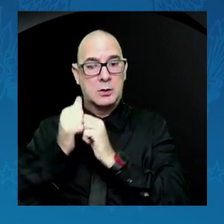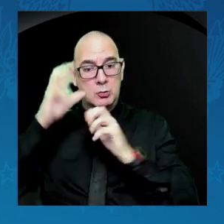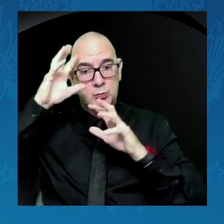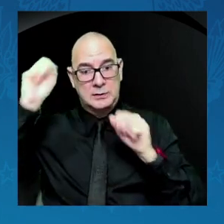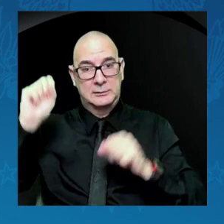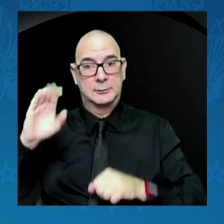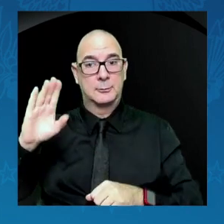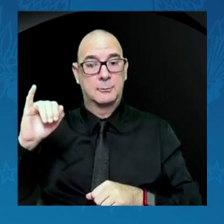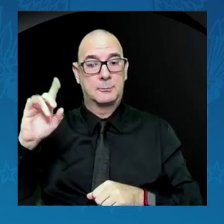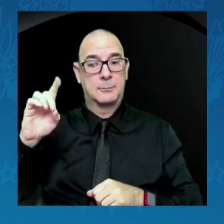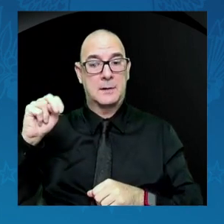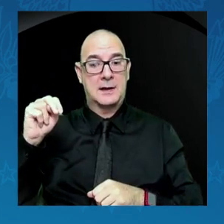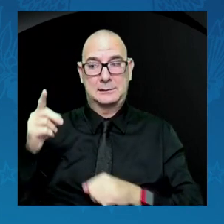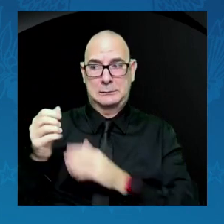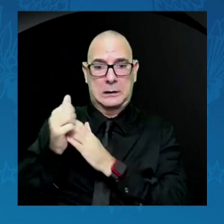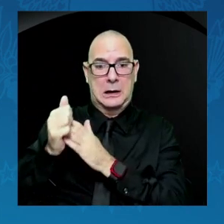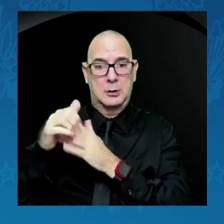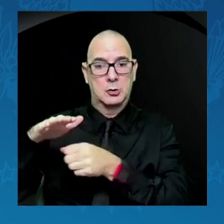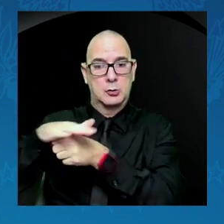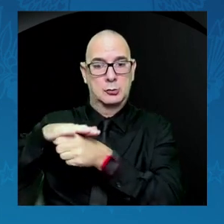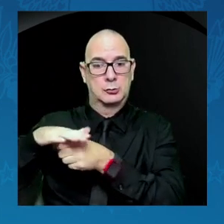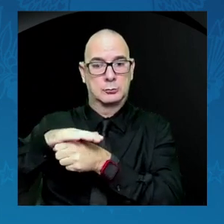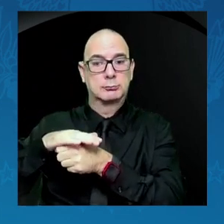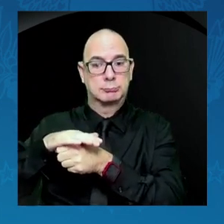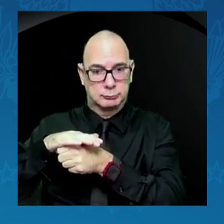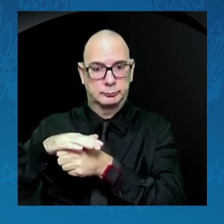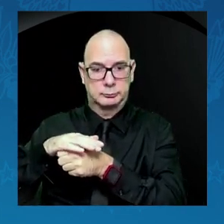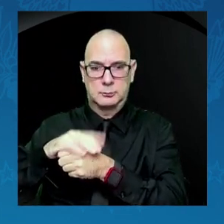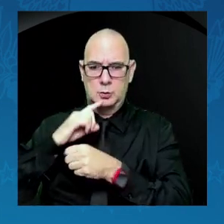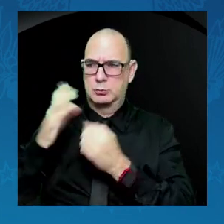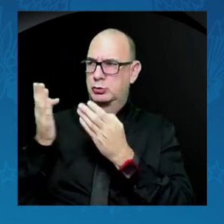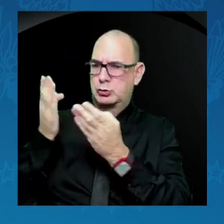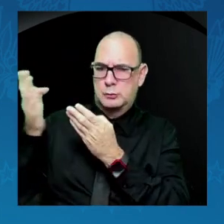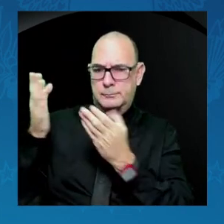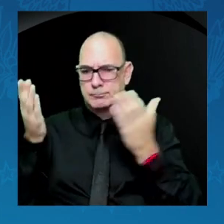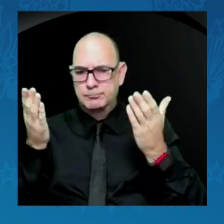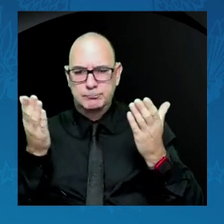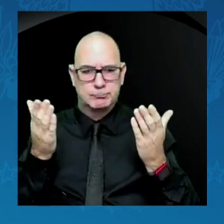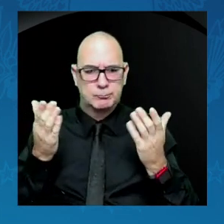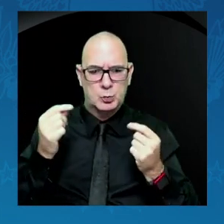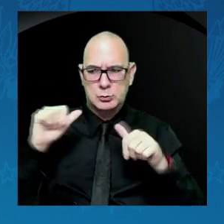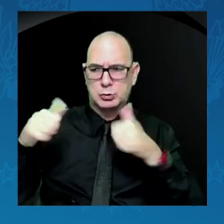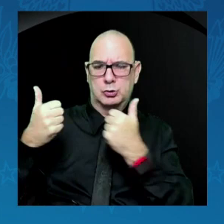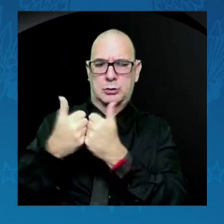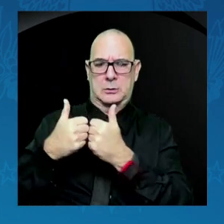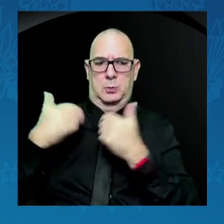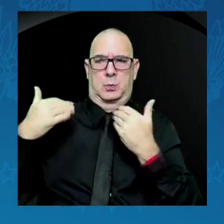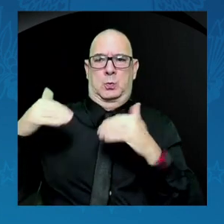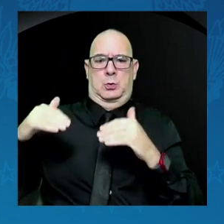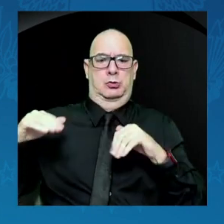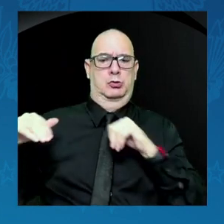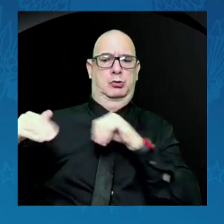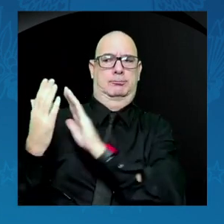to confront the climate crisis and in the process. But millions of Americans to work in good paying jobs